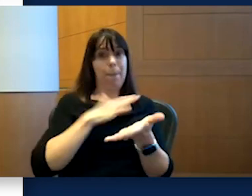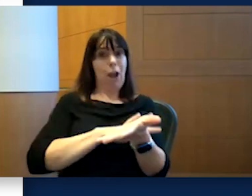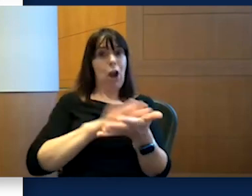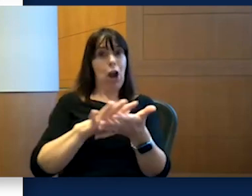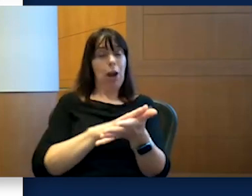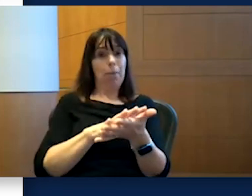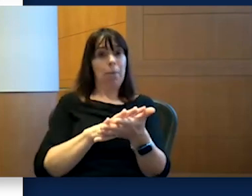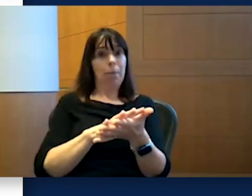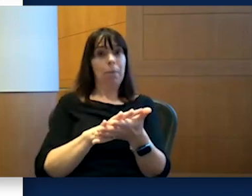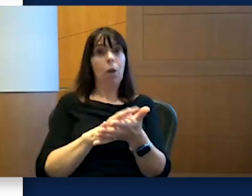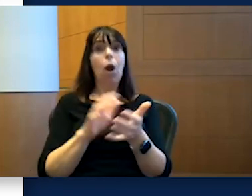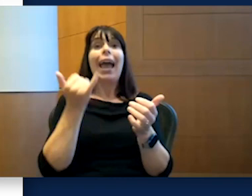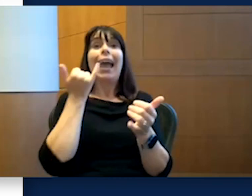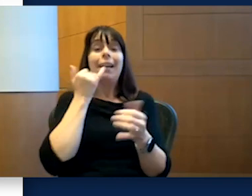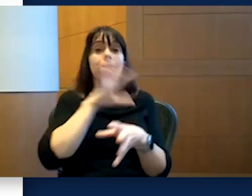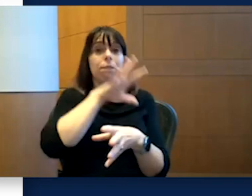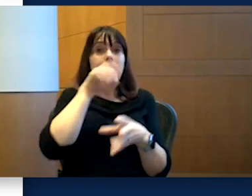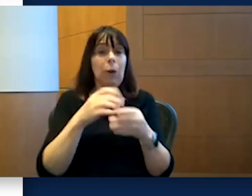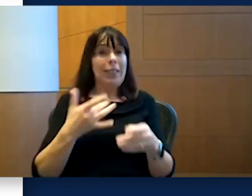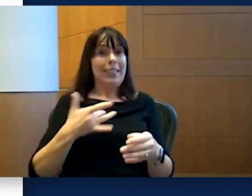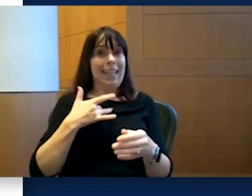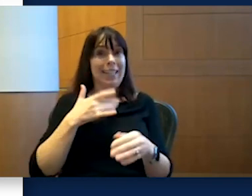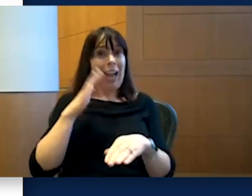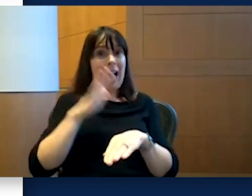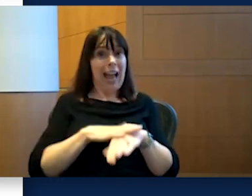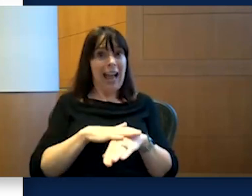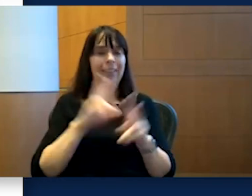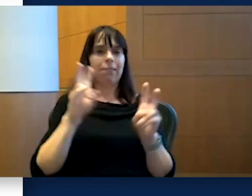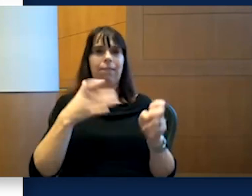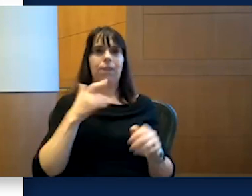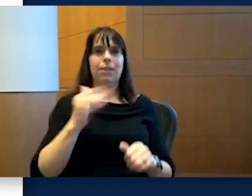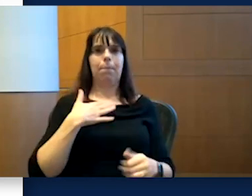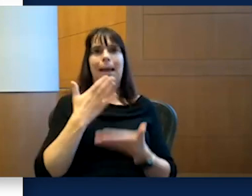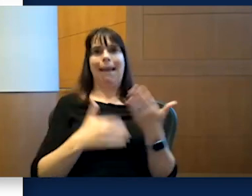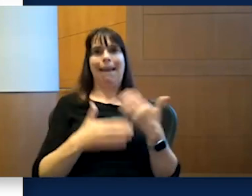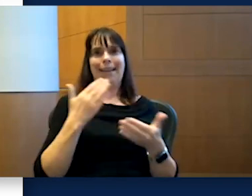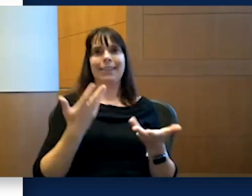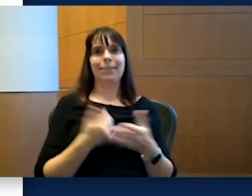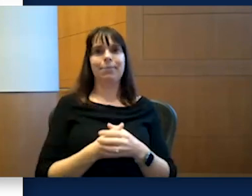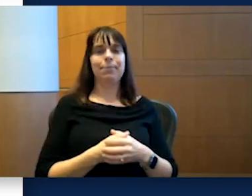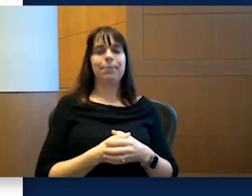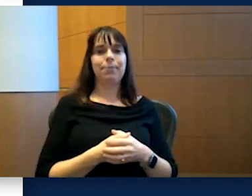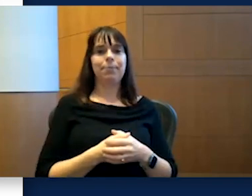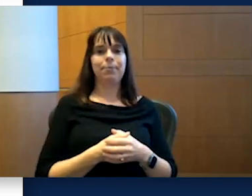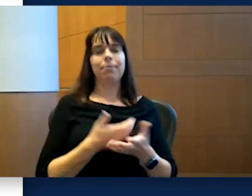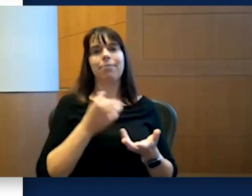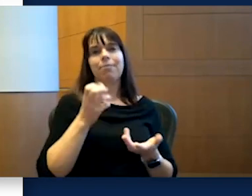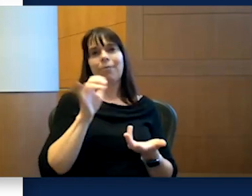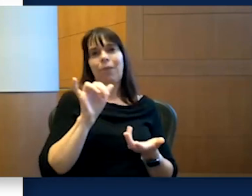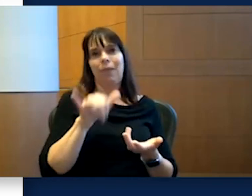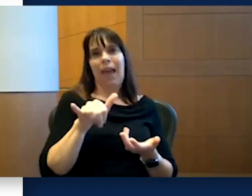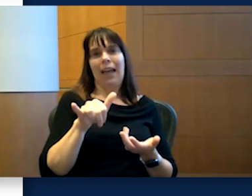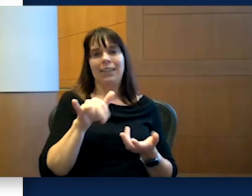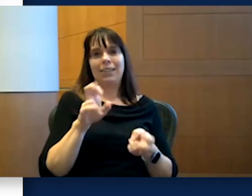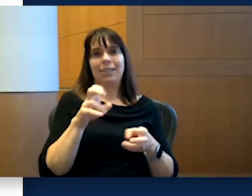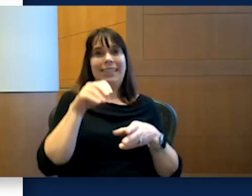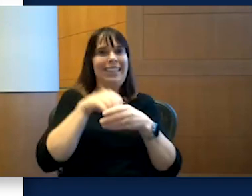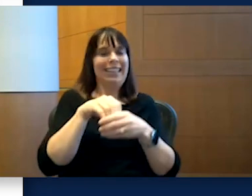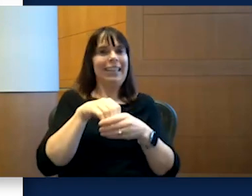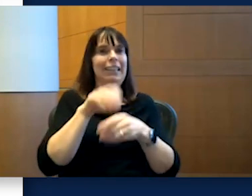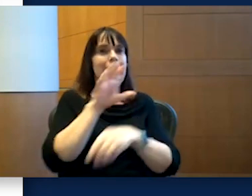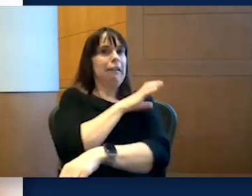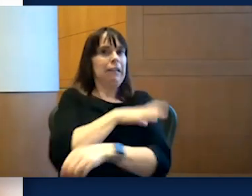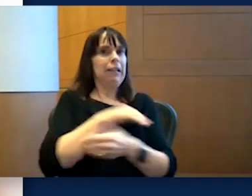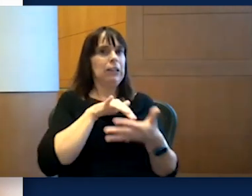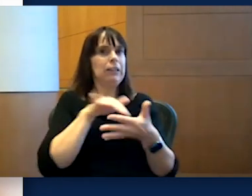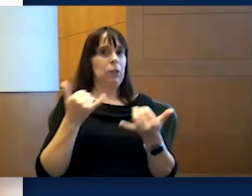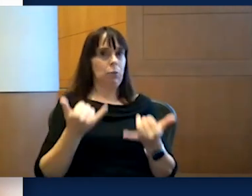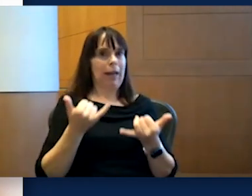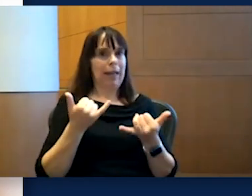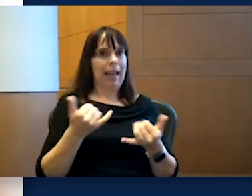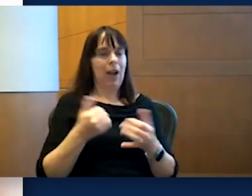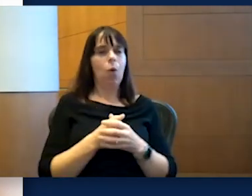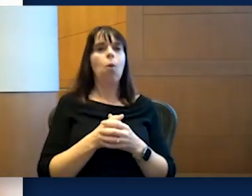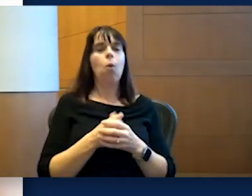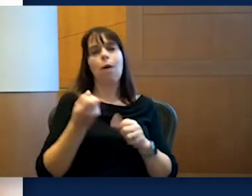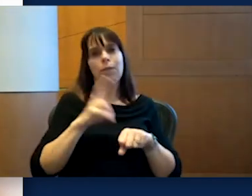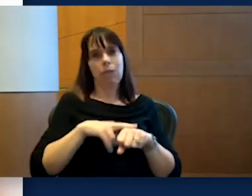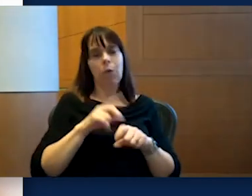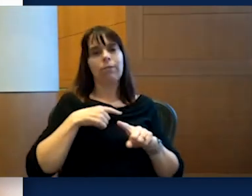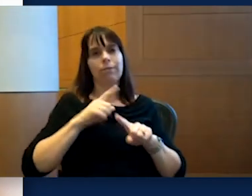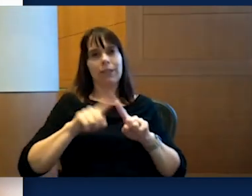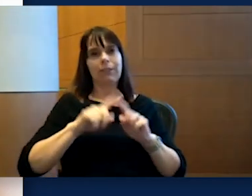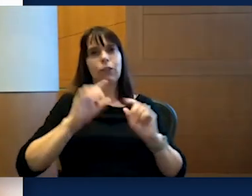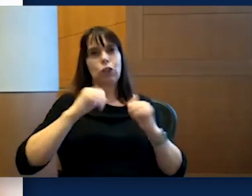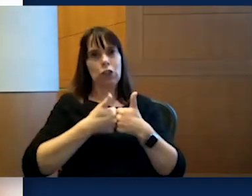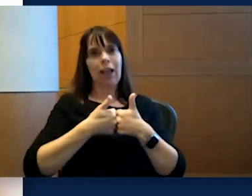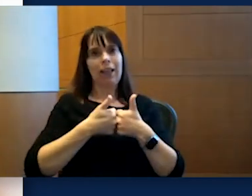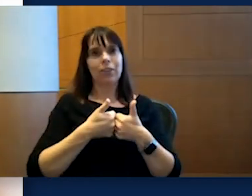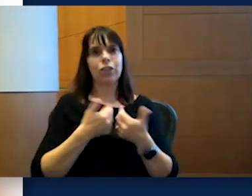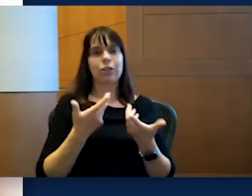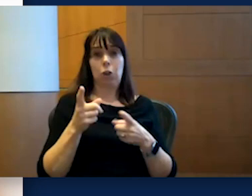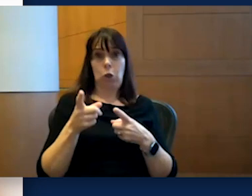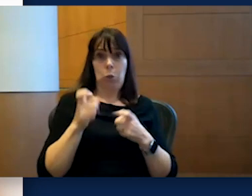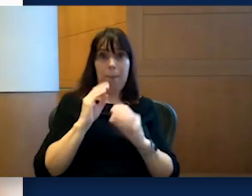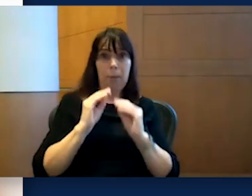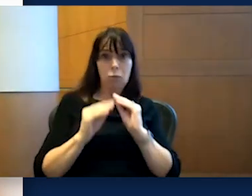Of course there's challenges there: Rapid production of sensation, what's natural, can it be repeated?